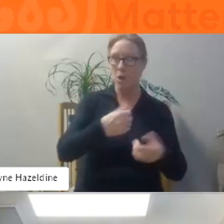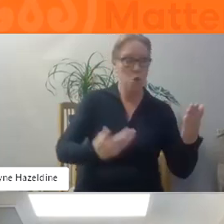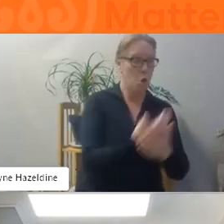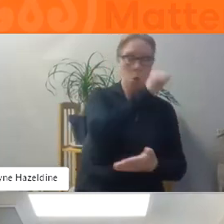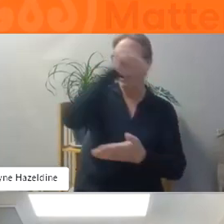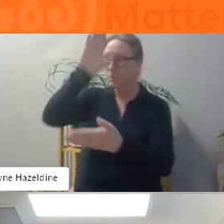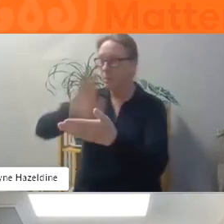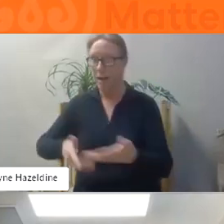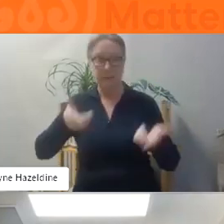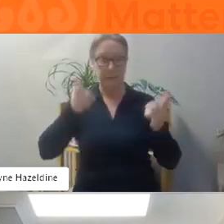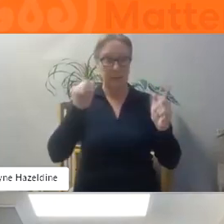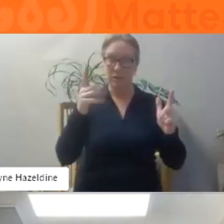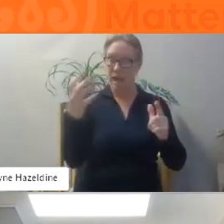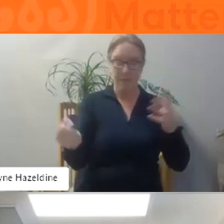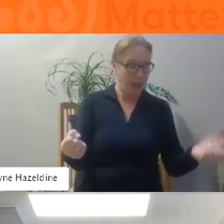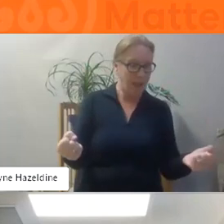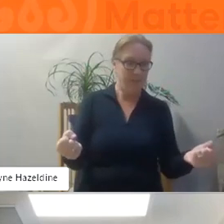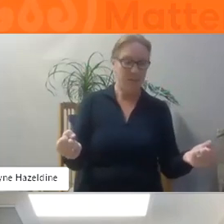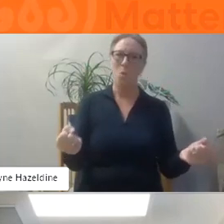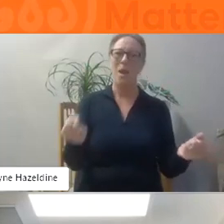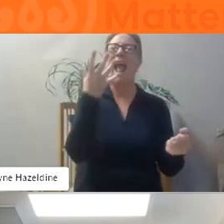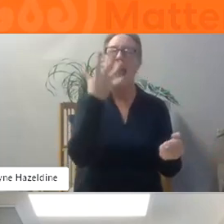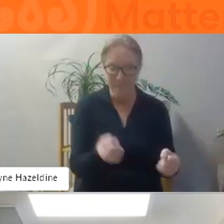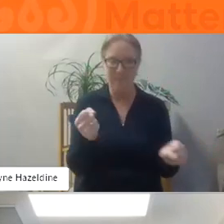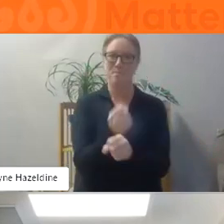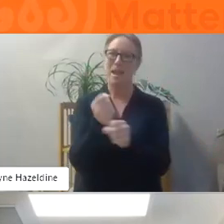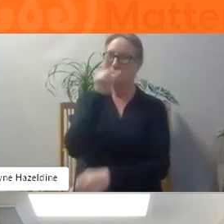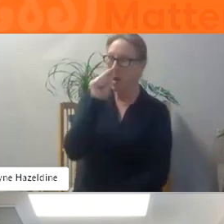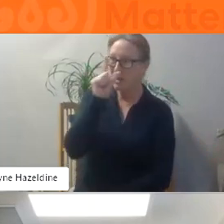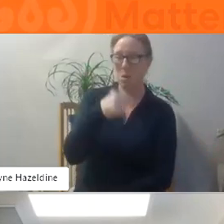have, we have to make it possible for people to participate in a